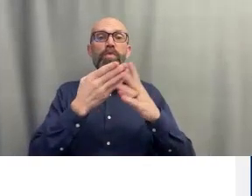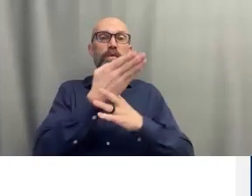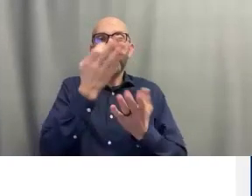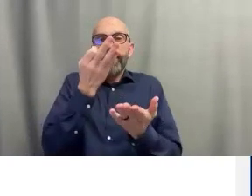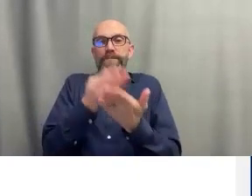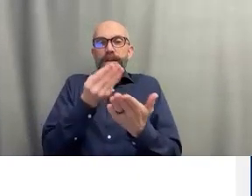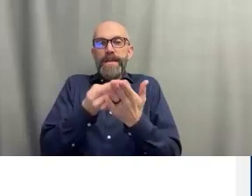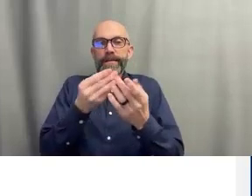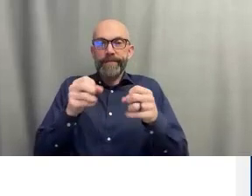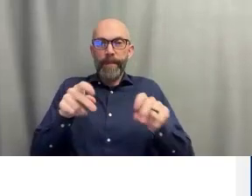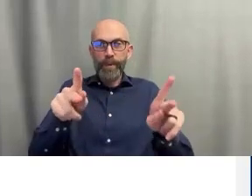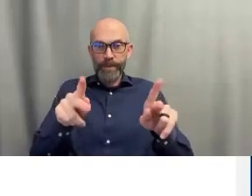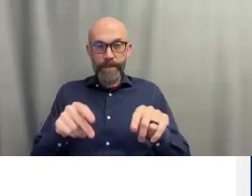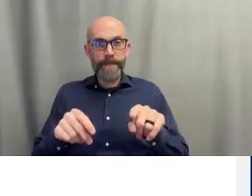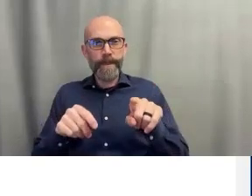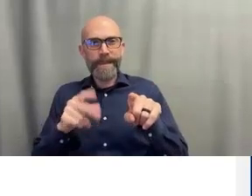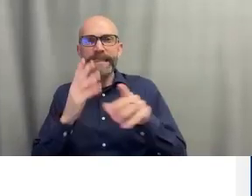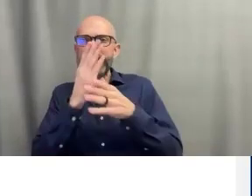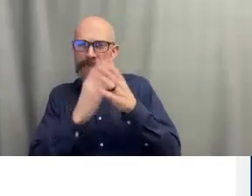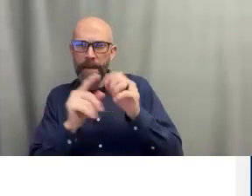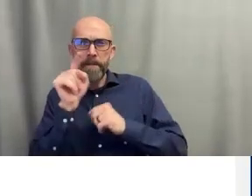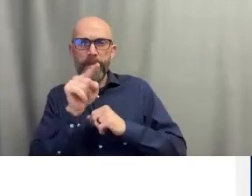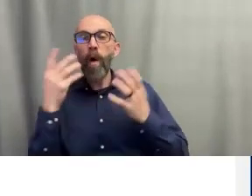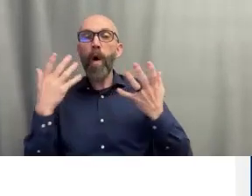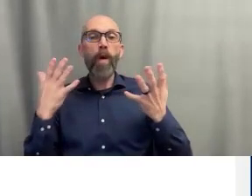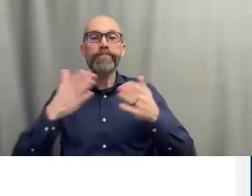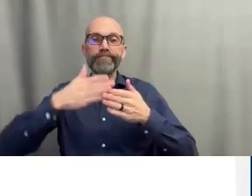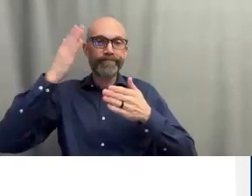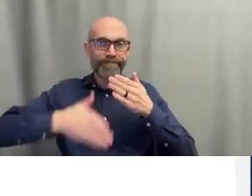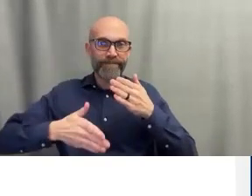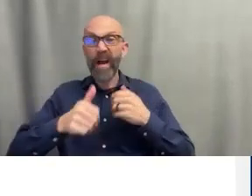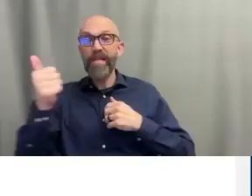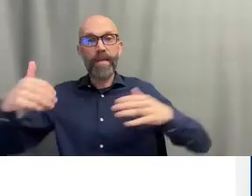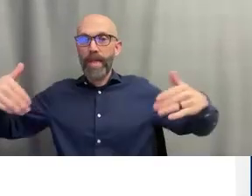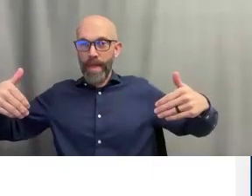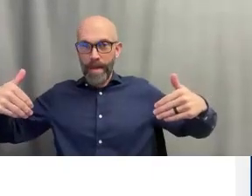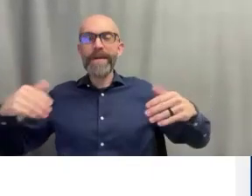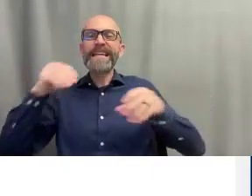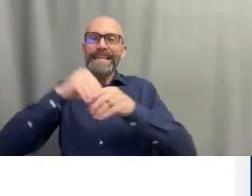And so you can see some of these are already completed, some of them are not completed, but they are in progress.